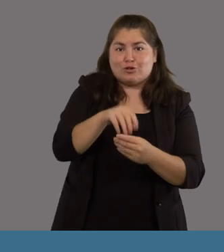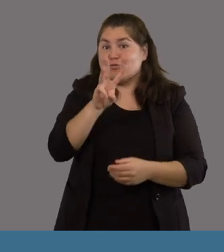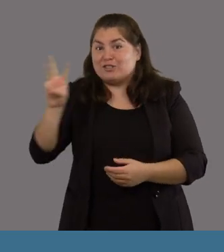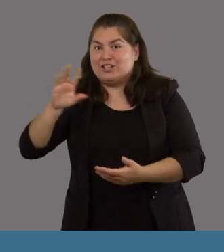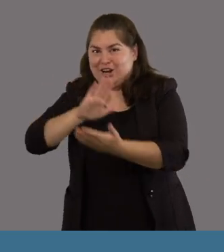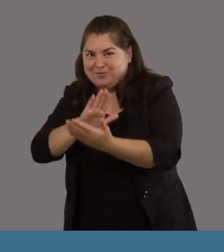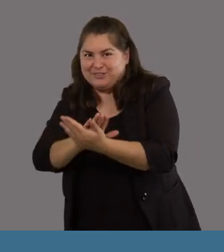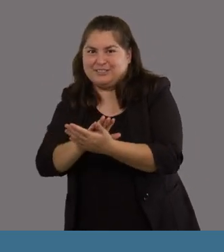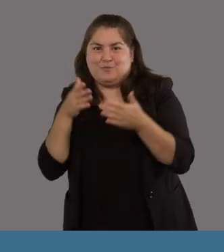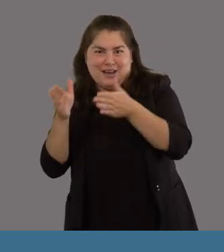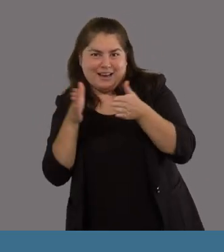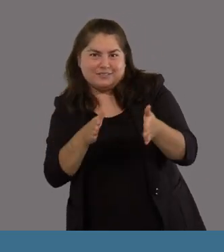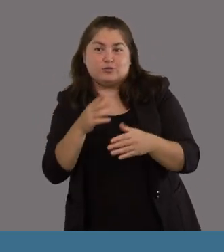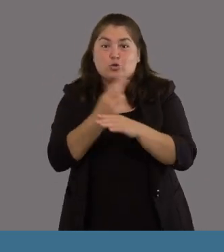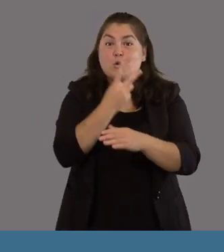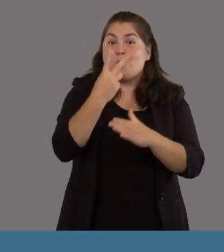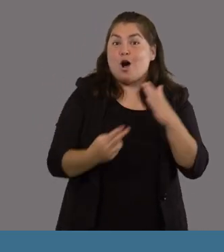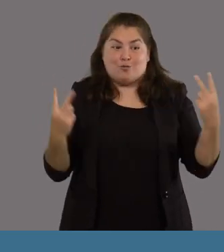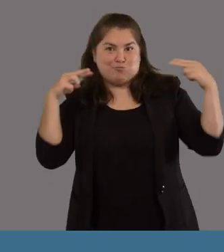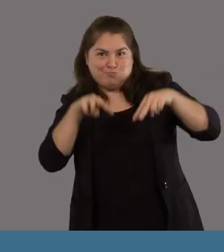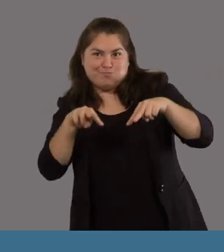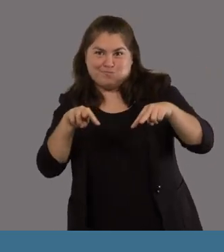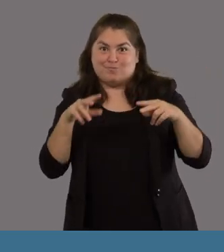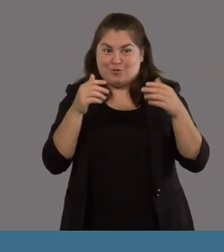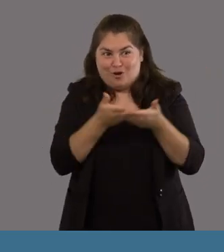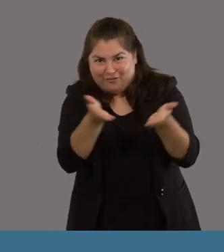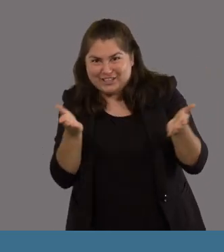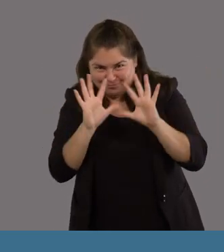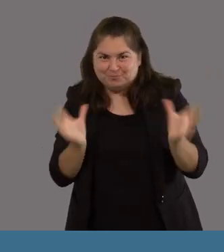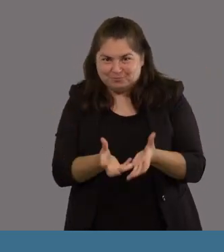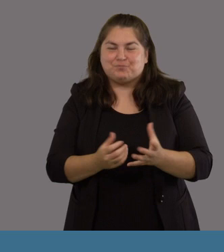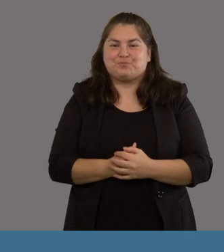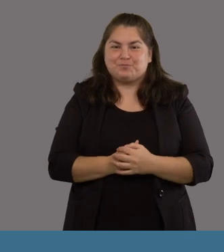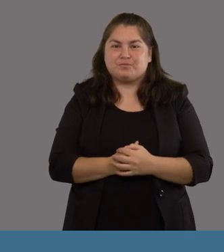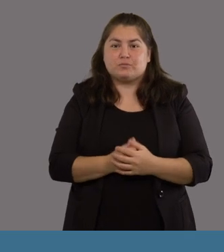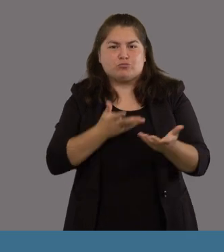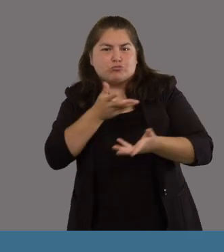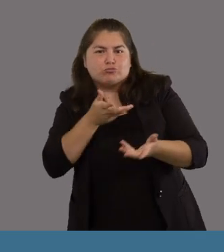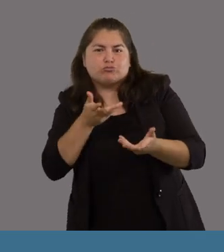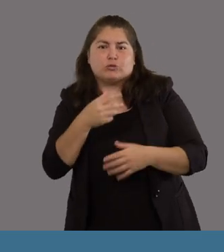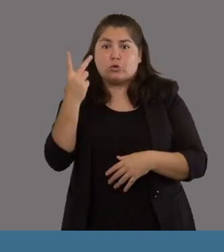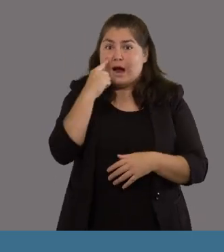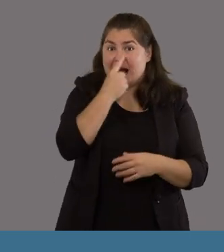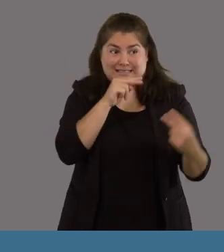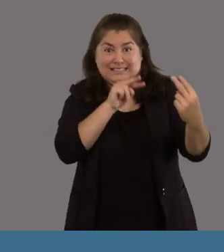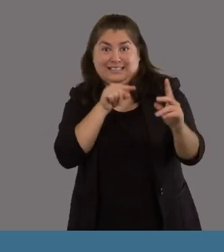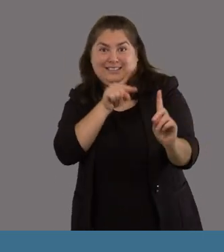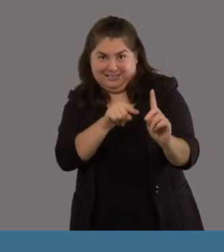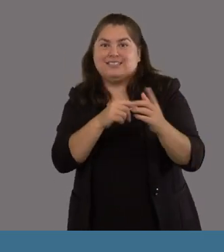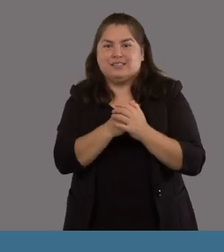way, using both for the benefit of all. Engaging in Two-Eyed Seeing is a hybrid approach that